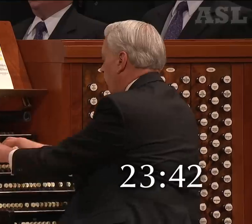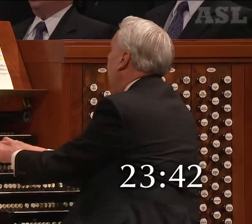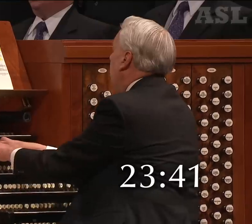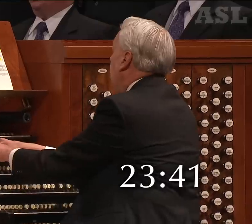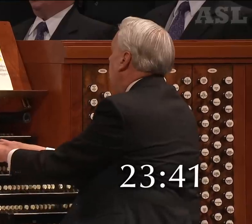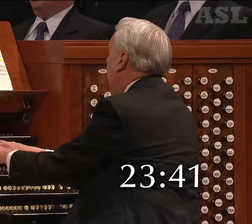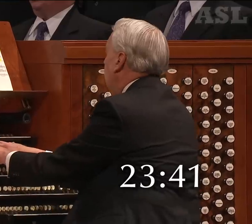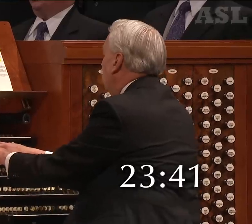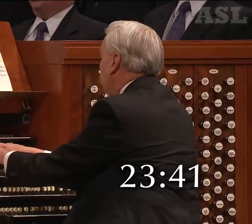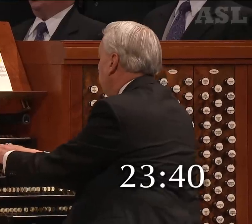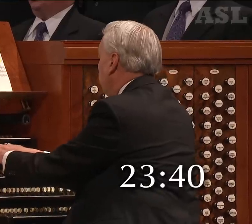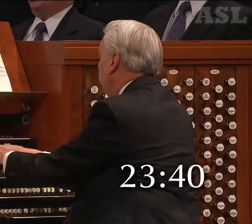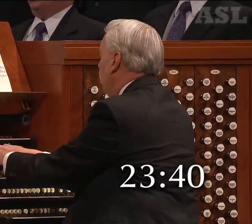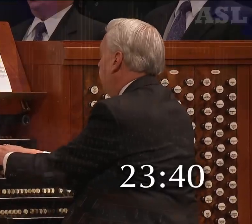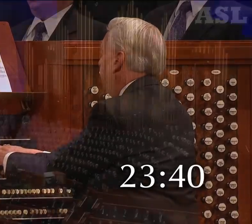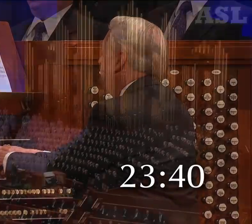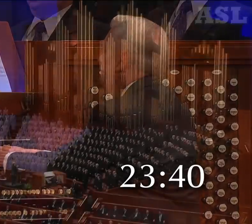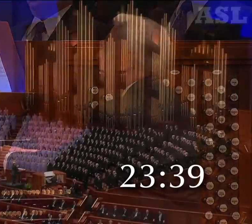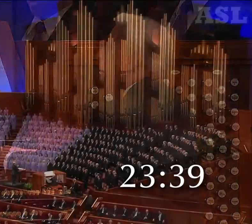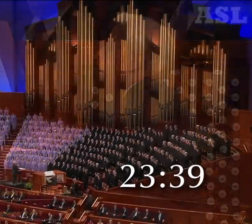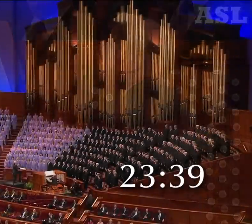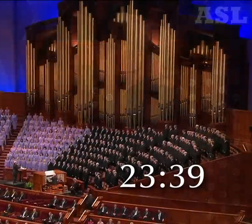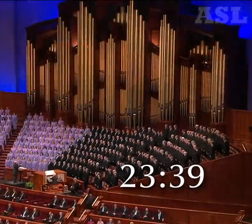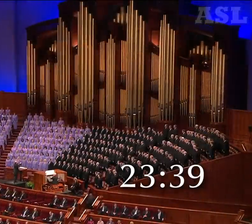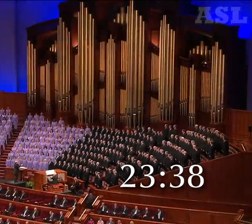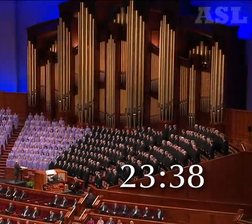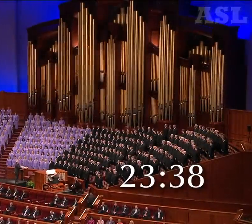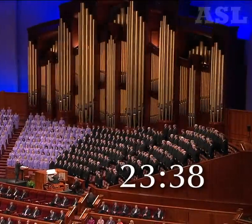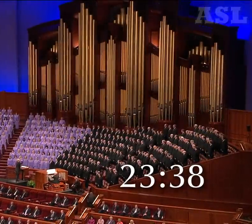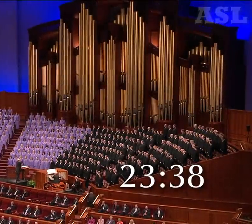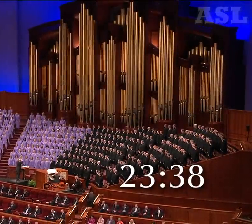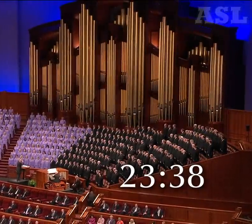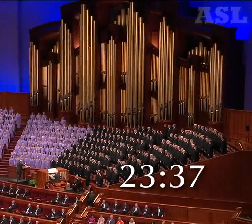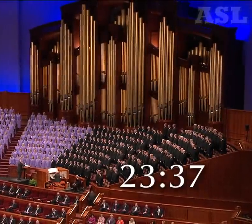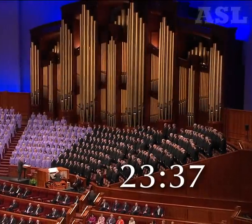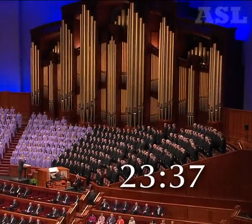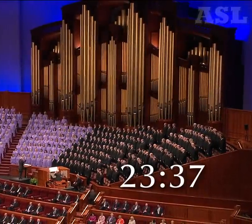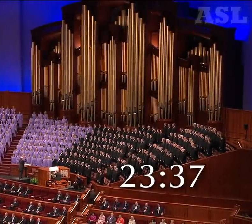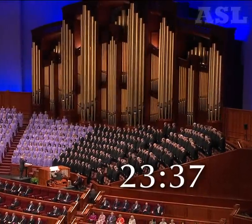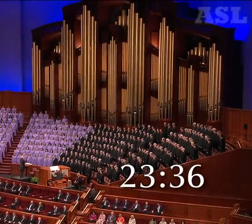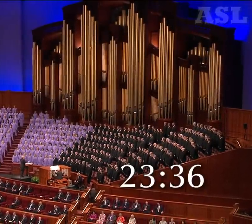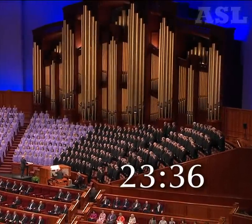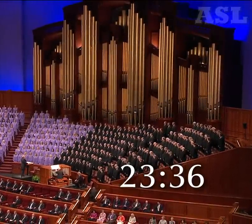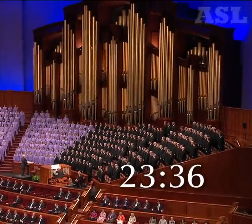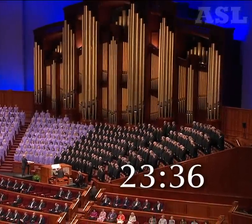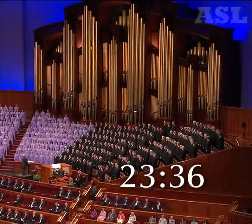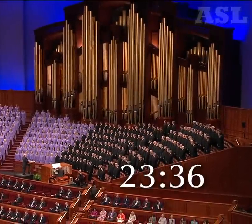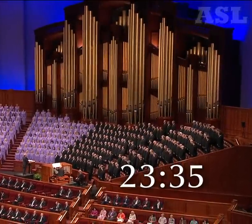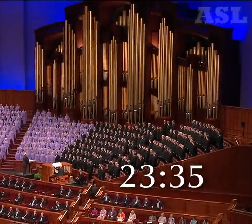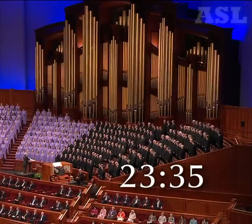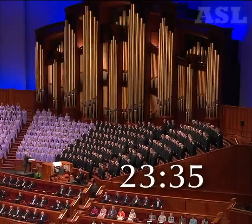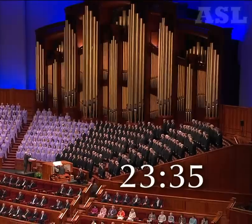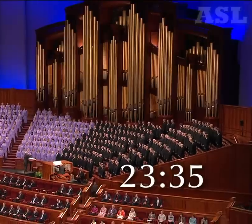THIS IS THE ENGLISH CLOSED CAPTION CHANNEL OF THE CHURCH OF JESUS CHRIST OF LATTER-DAY SAINTS.